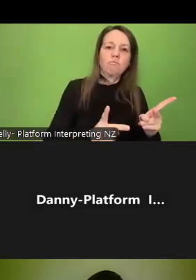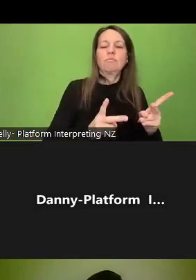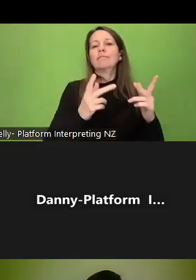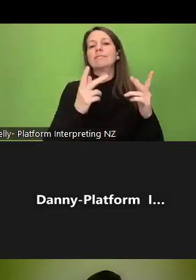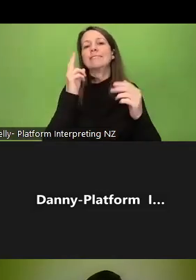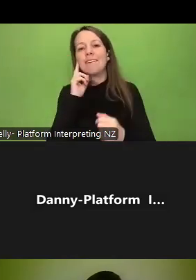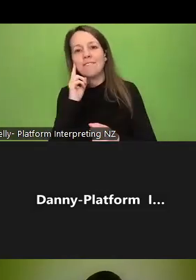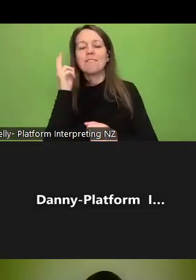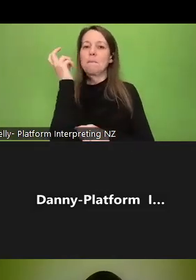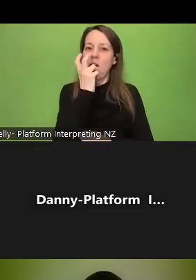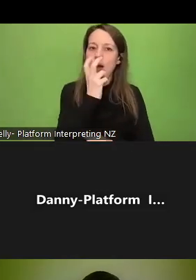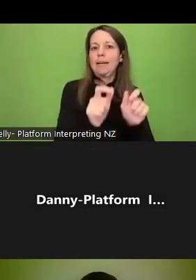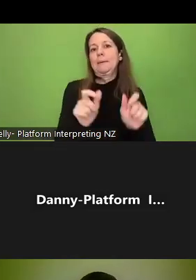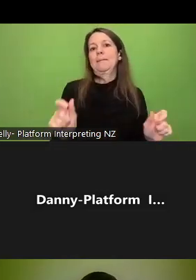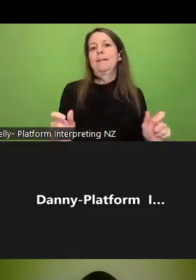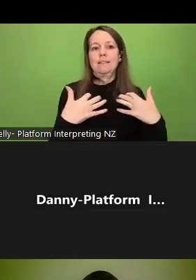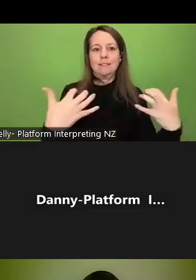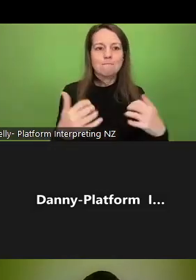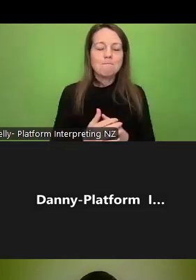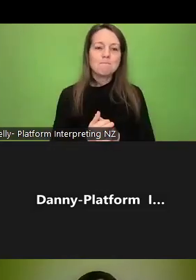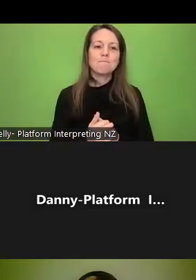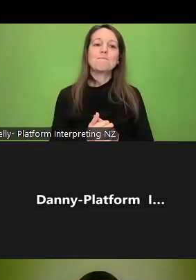A lot of things that you can do for little or no cost.